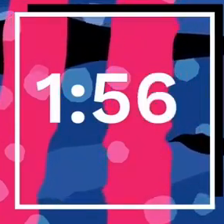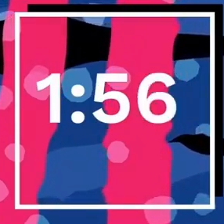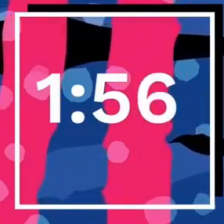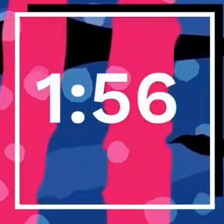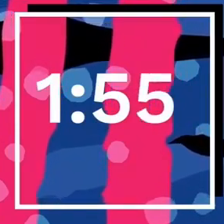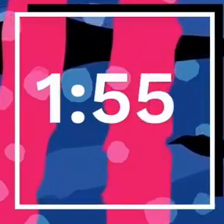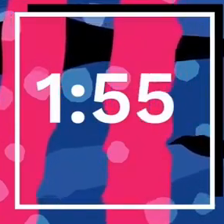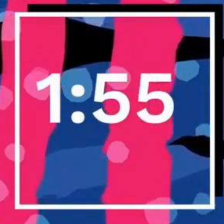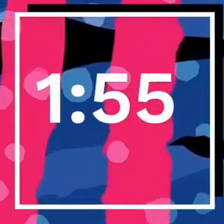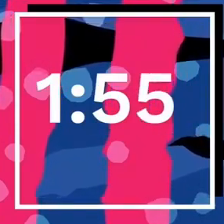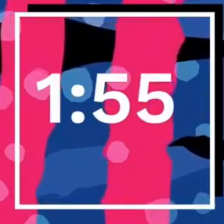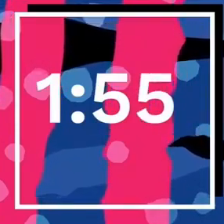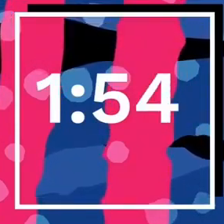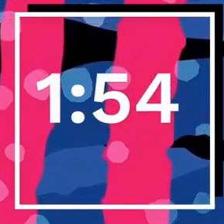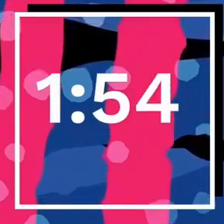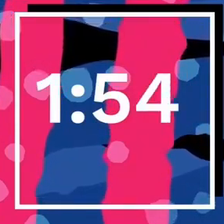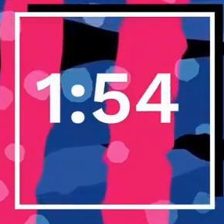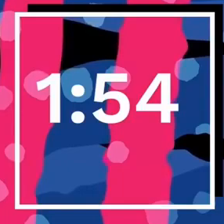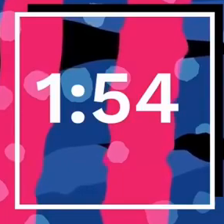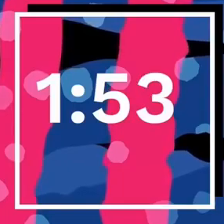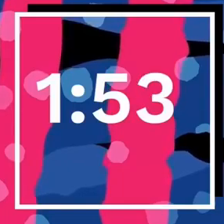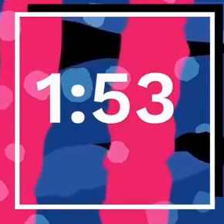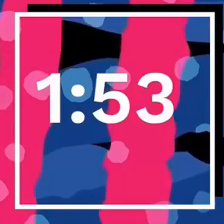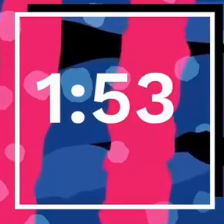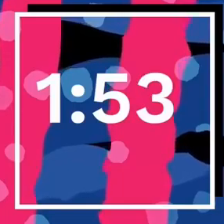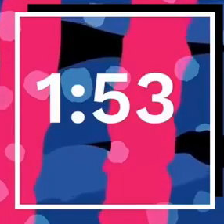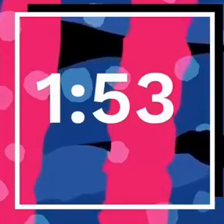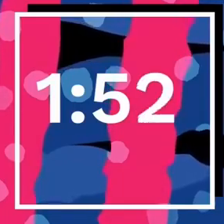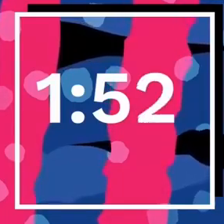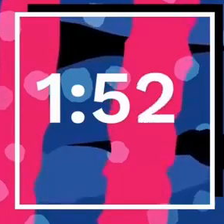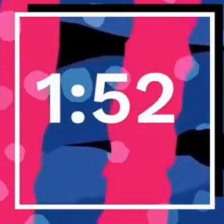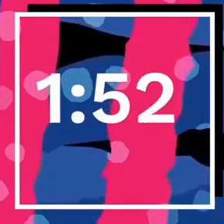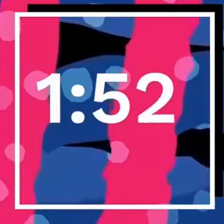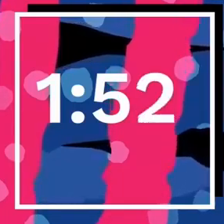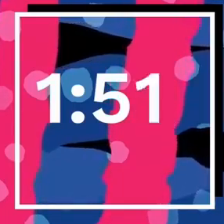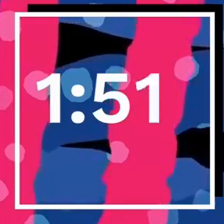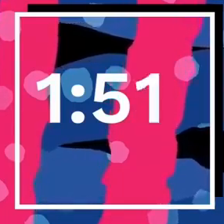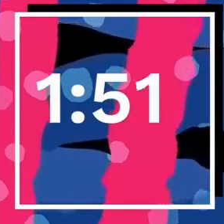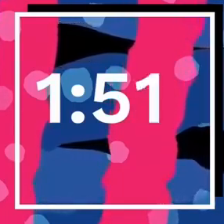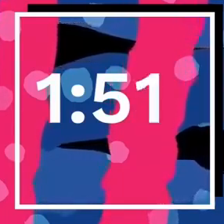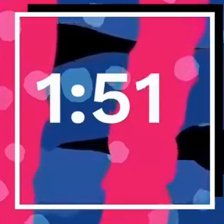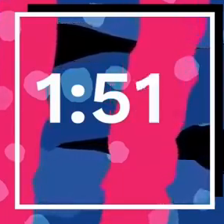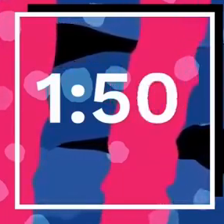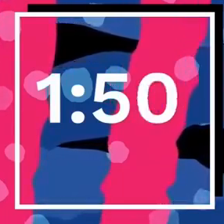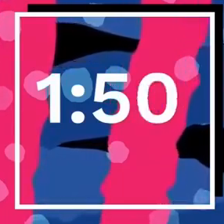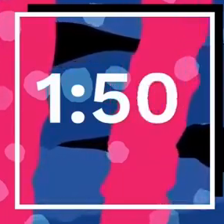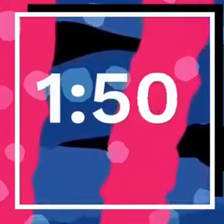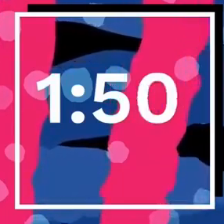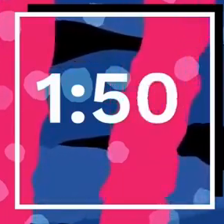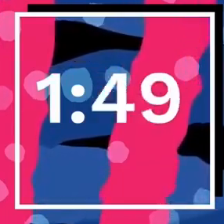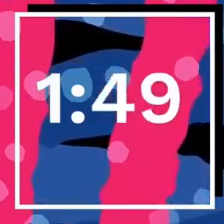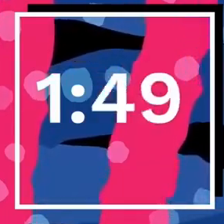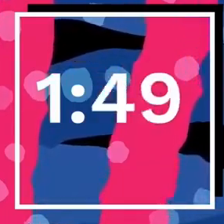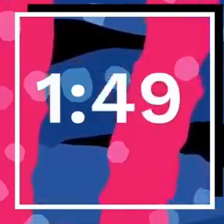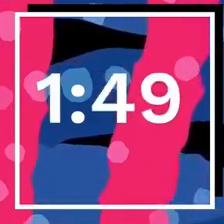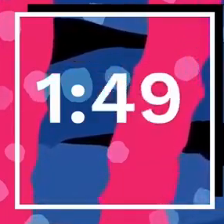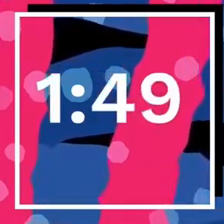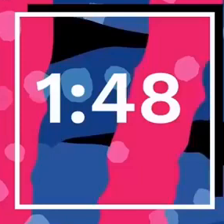EVERY FAMILY WITH CHILDREN. FOR CHILDREN IT'S NOT JUST